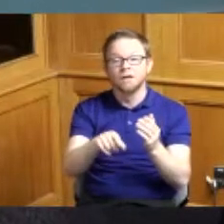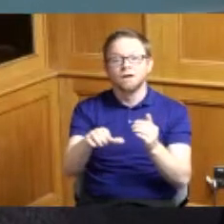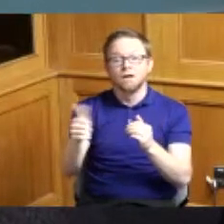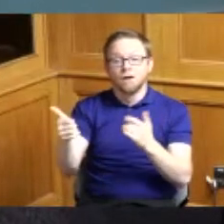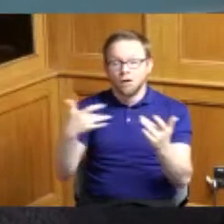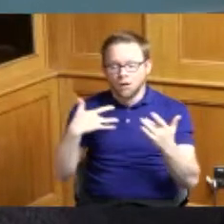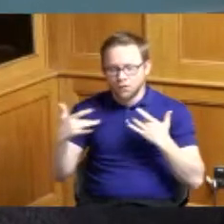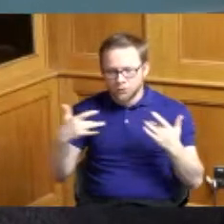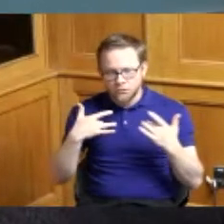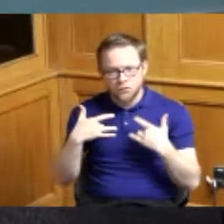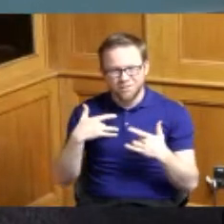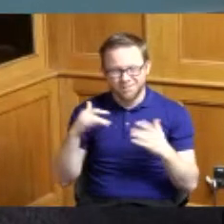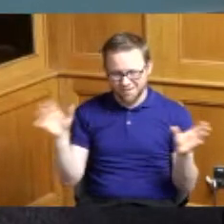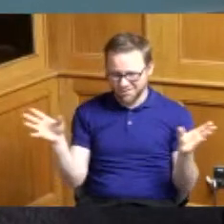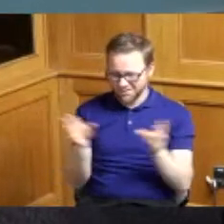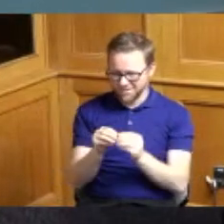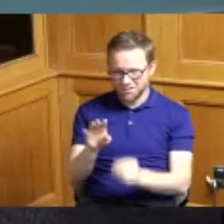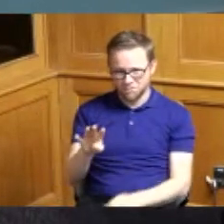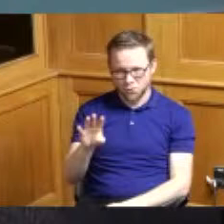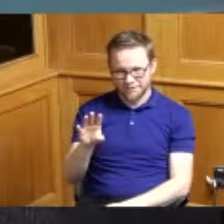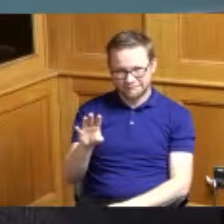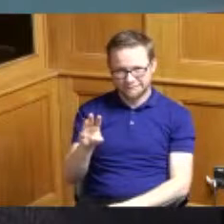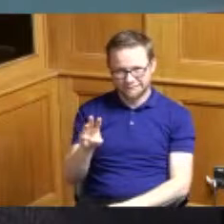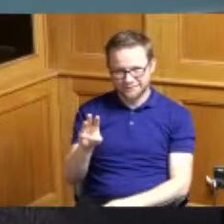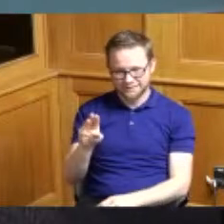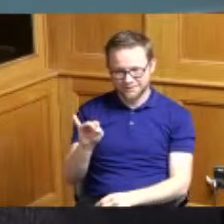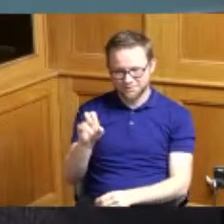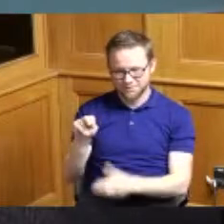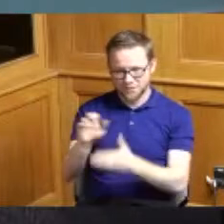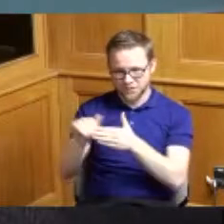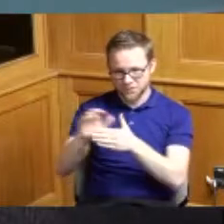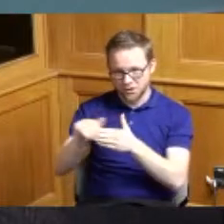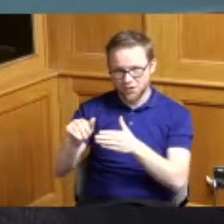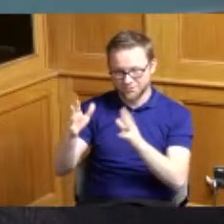the 46 million dollars that we have there if it goes over 46 million we're in trouble